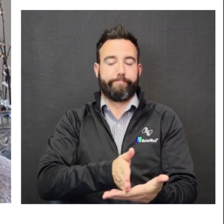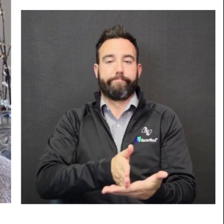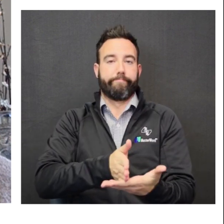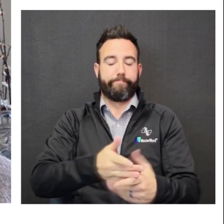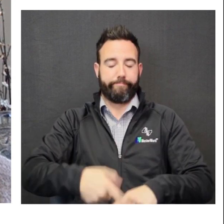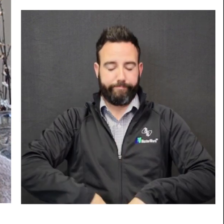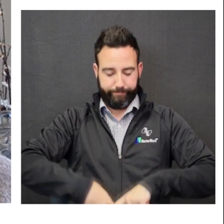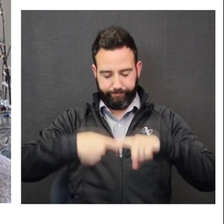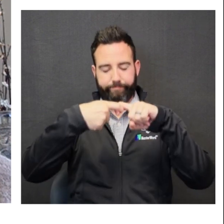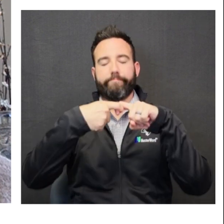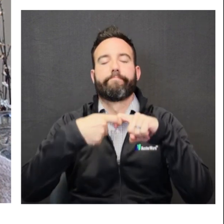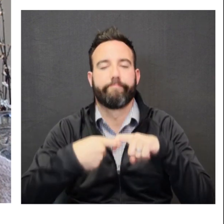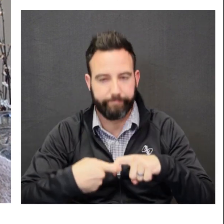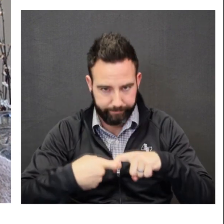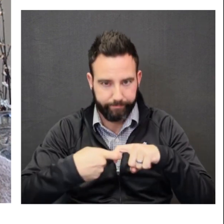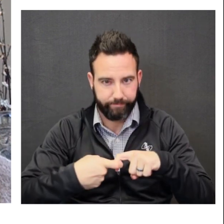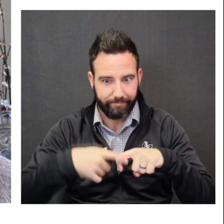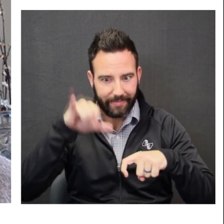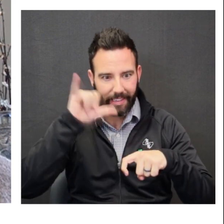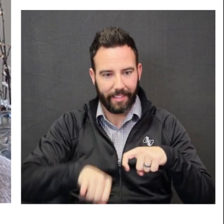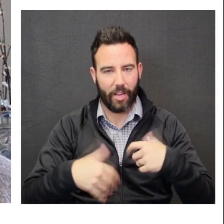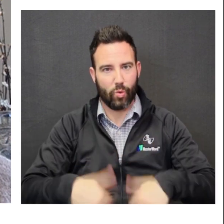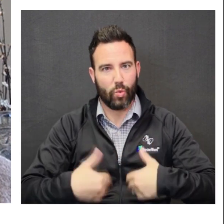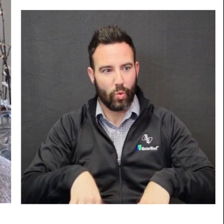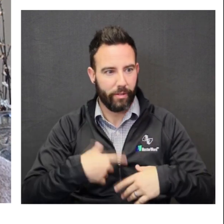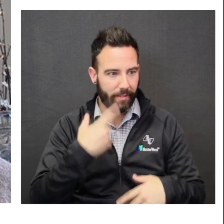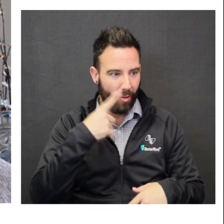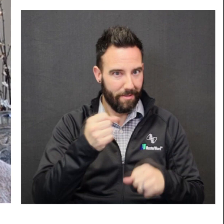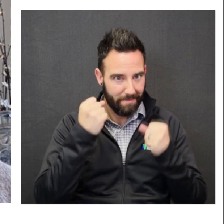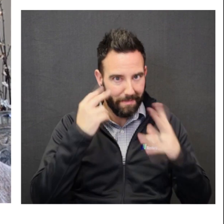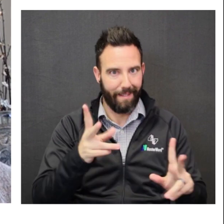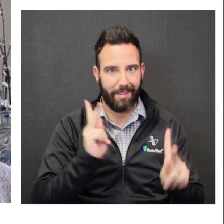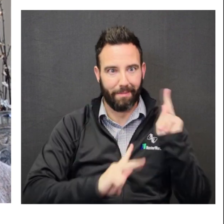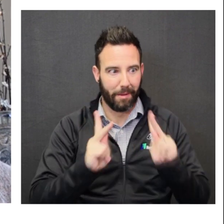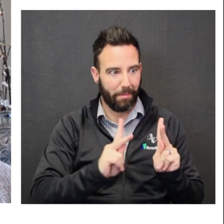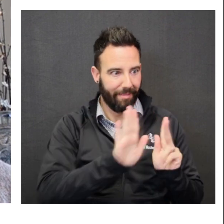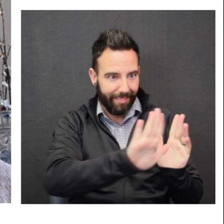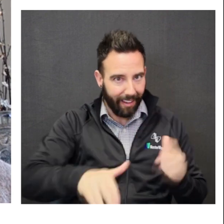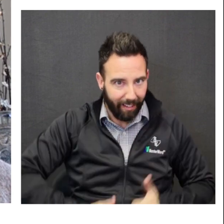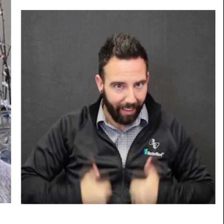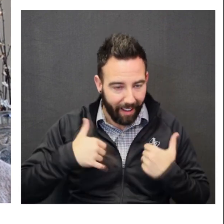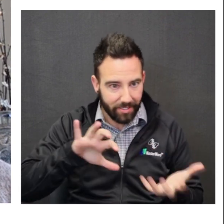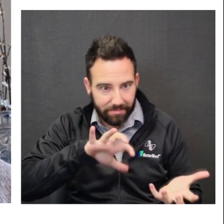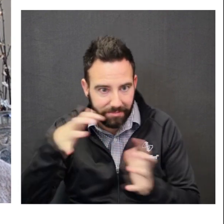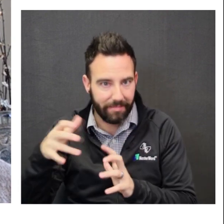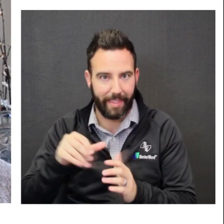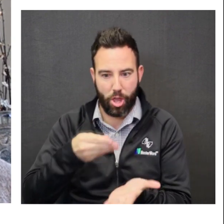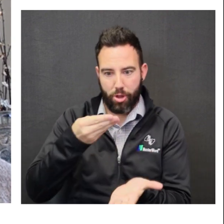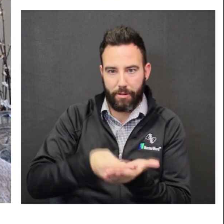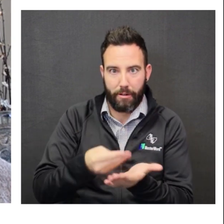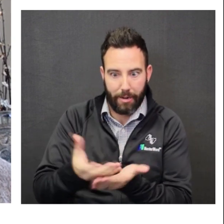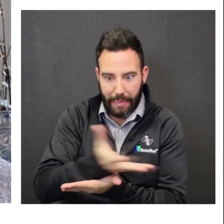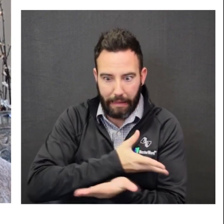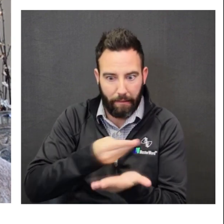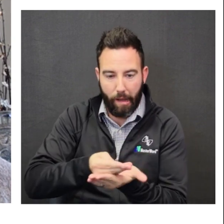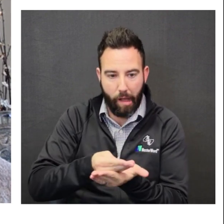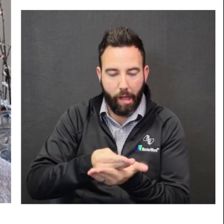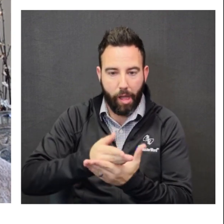And so it's been a real crisis I think on a personal professional level for many people who just their income stopped.